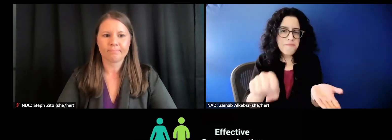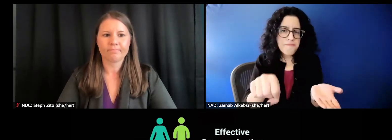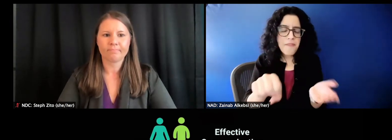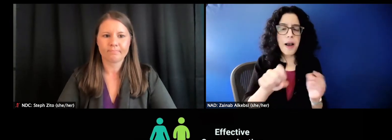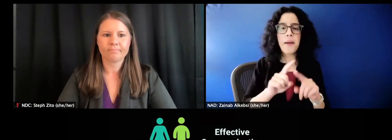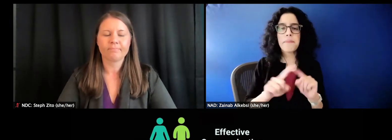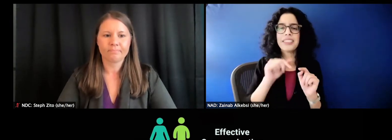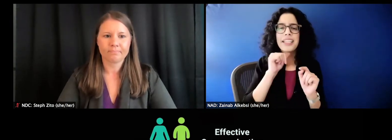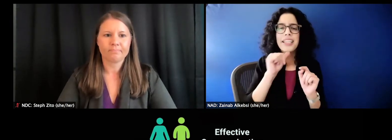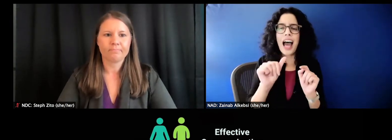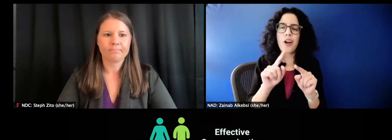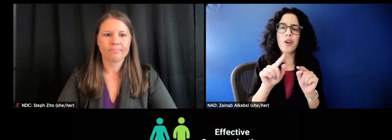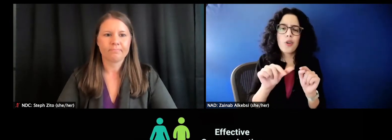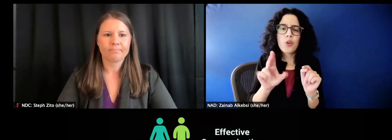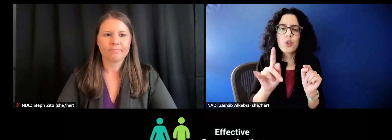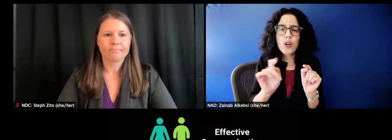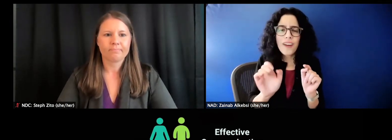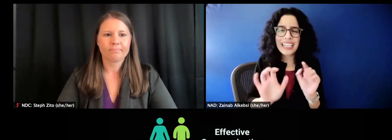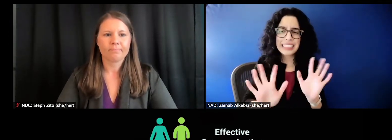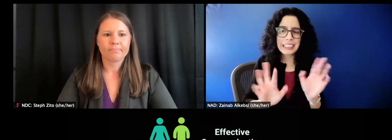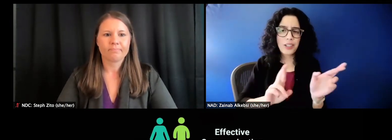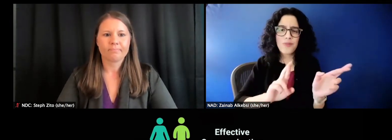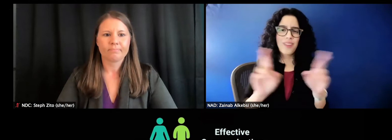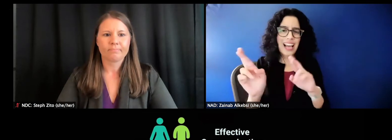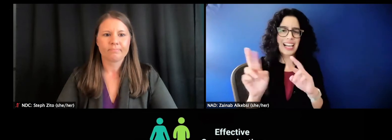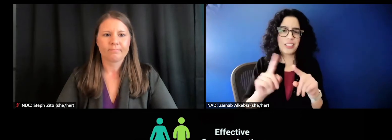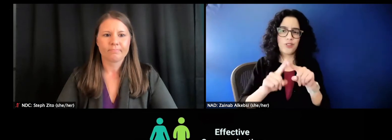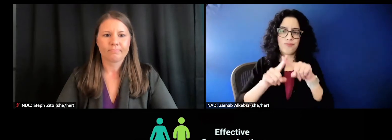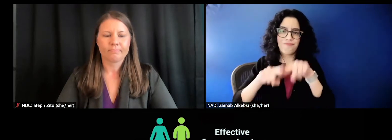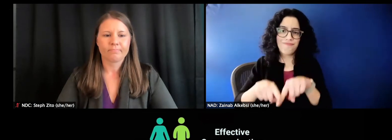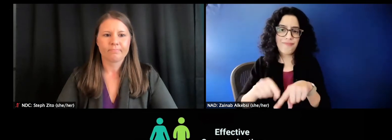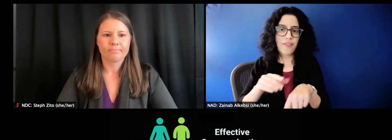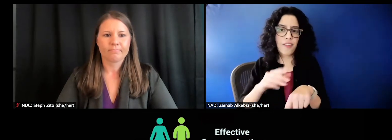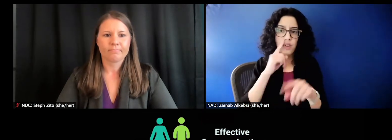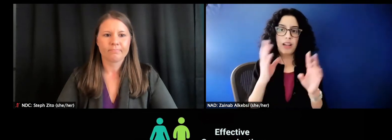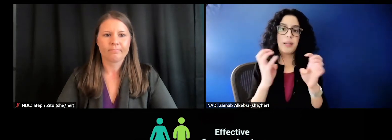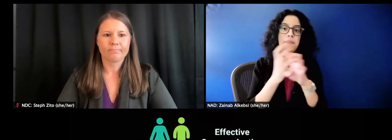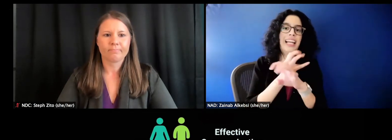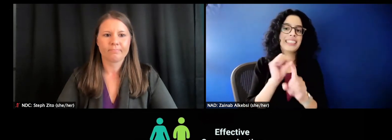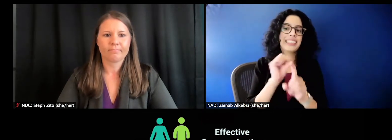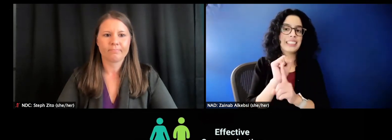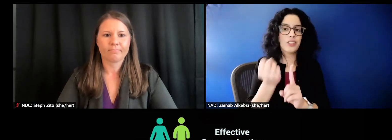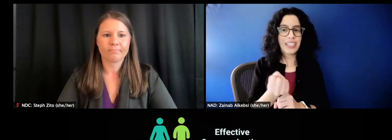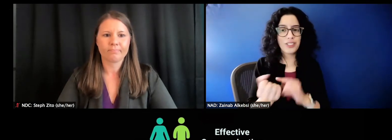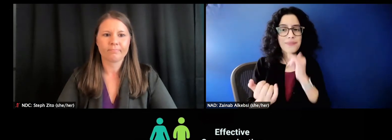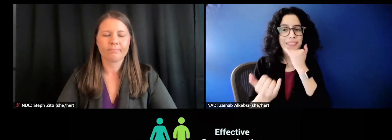it is not quite ready to be relied on for complex situations.